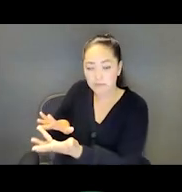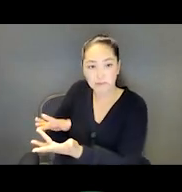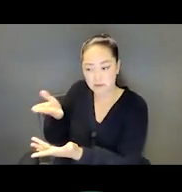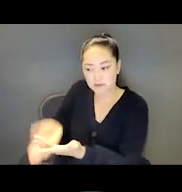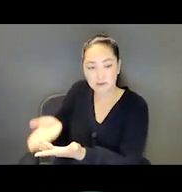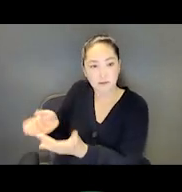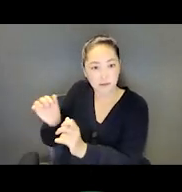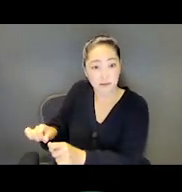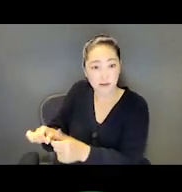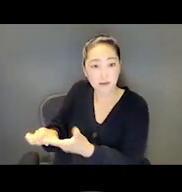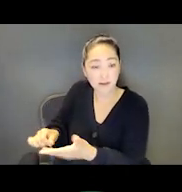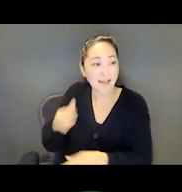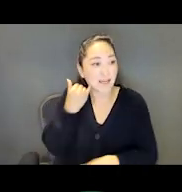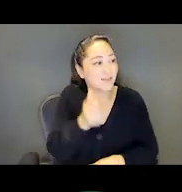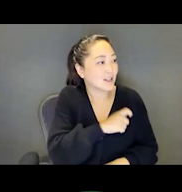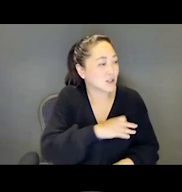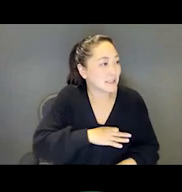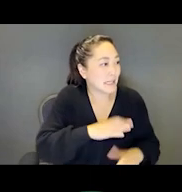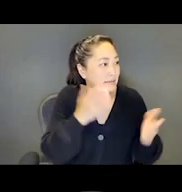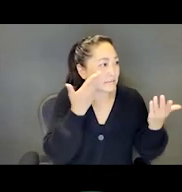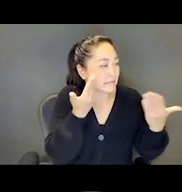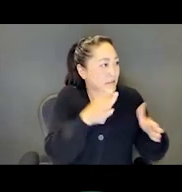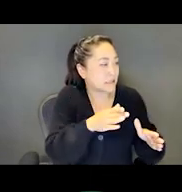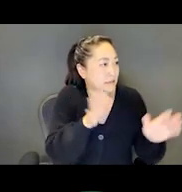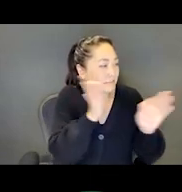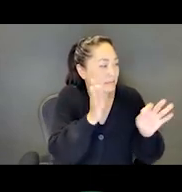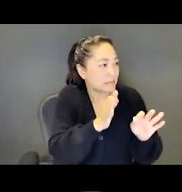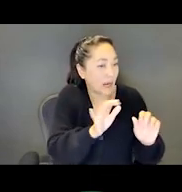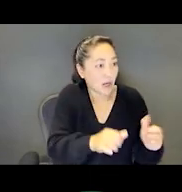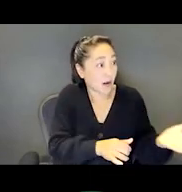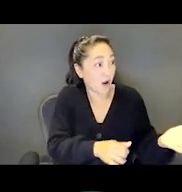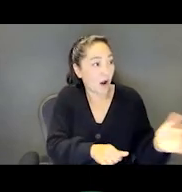If they don't have the answer, can refer them to the right people and that way you're not